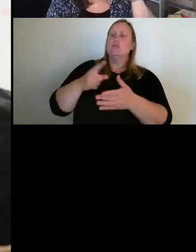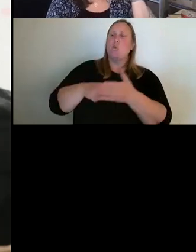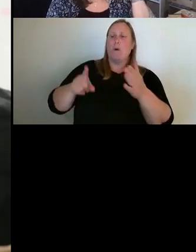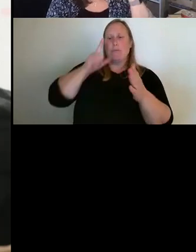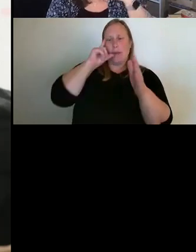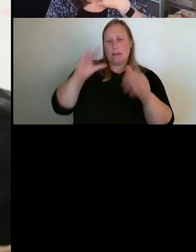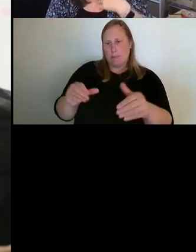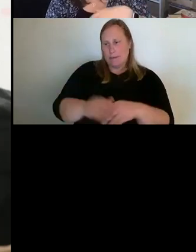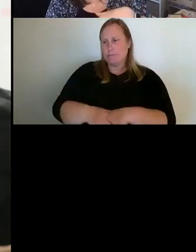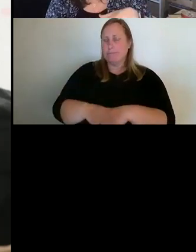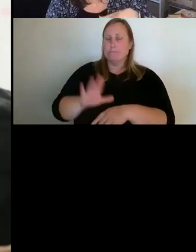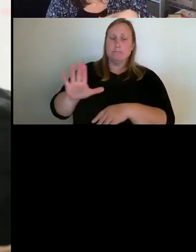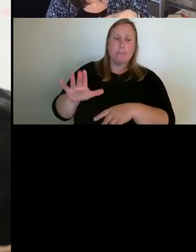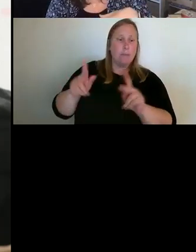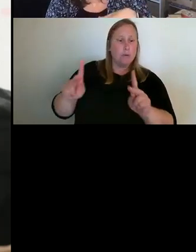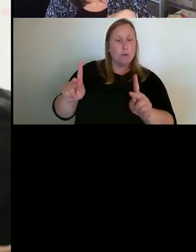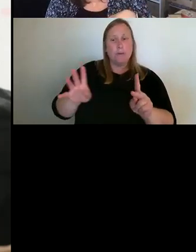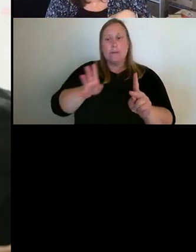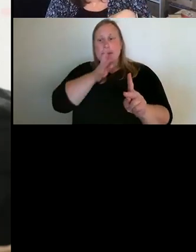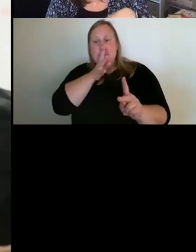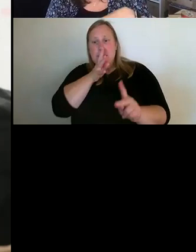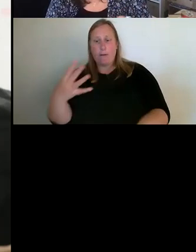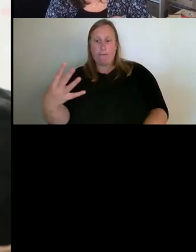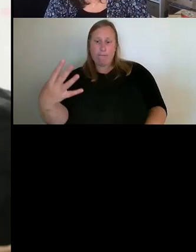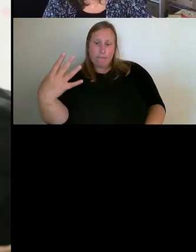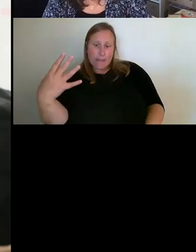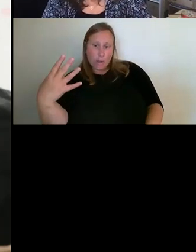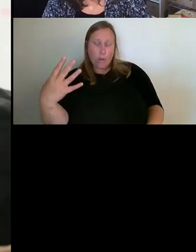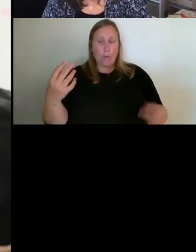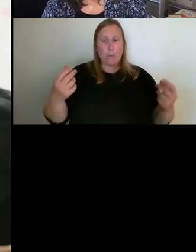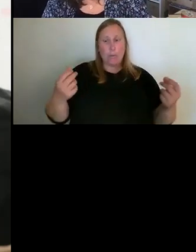turn on video that don't force it.